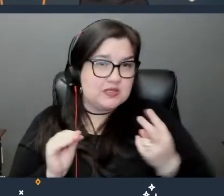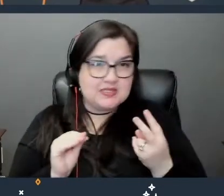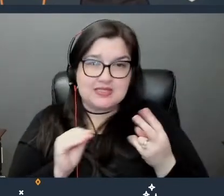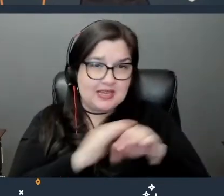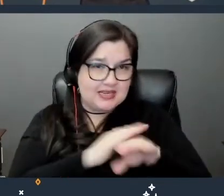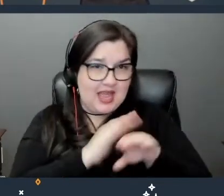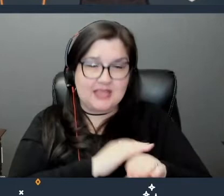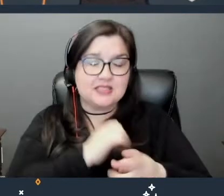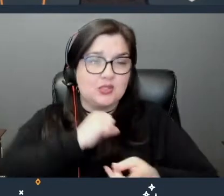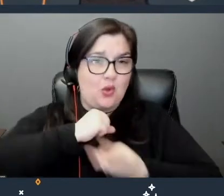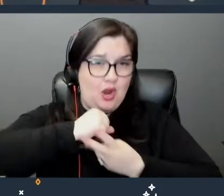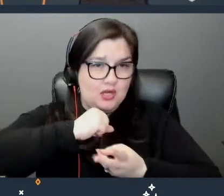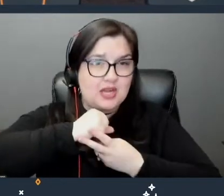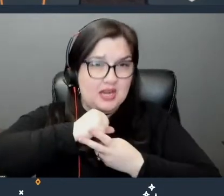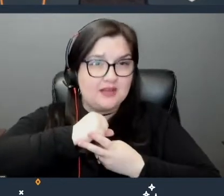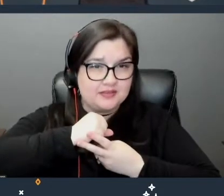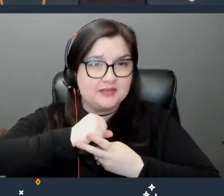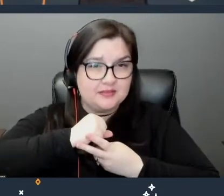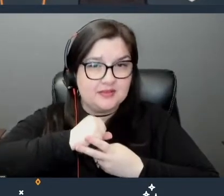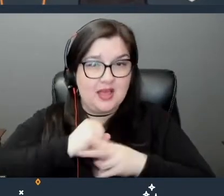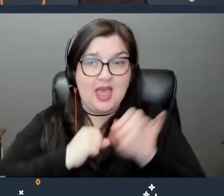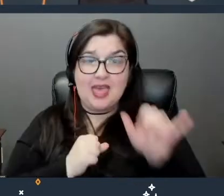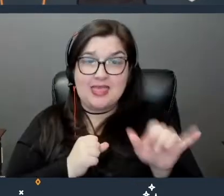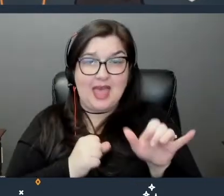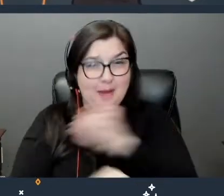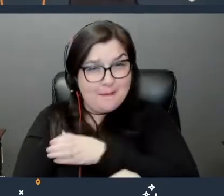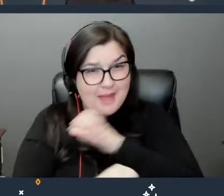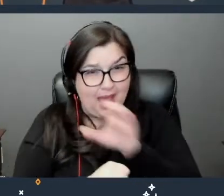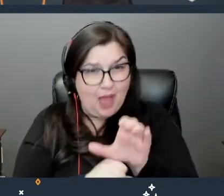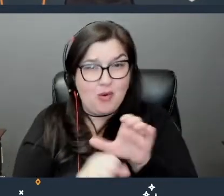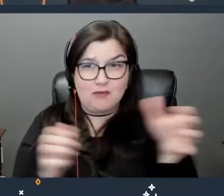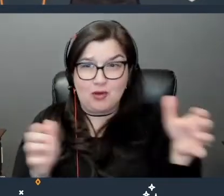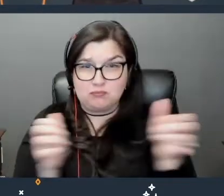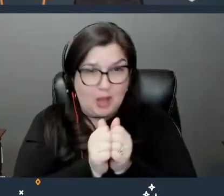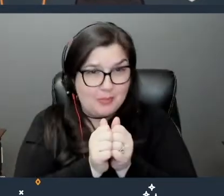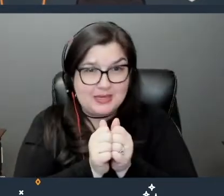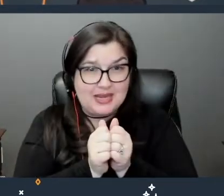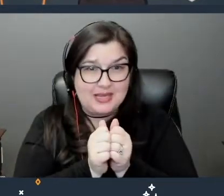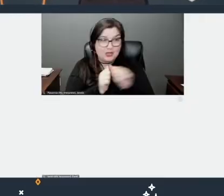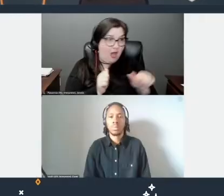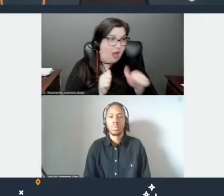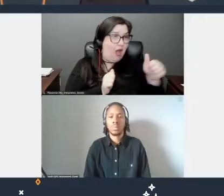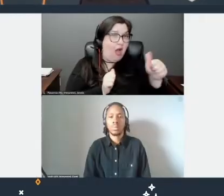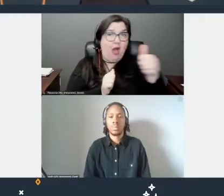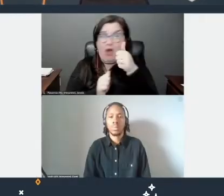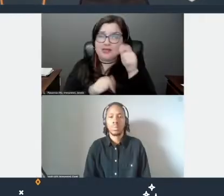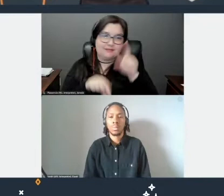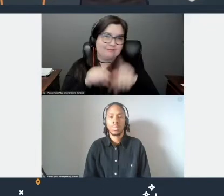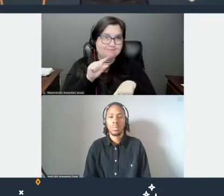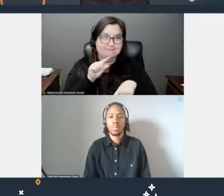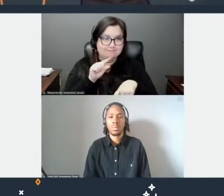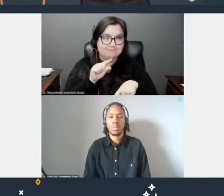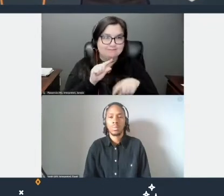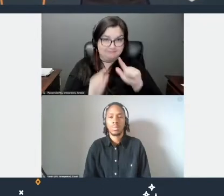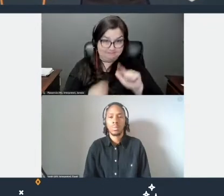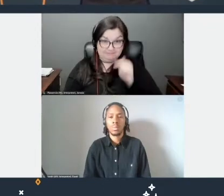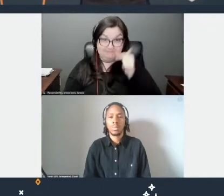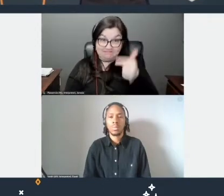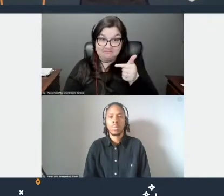and you won't be able to get this powerful combination really anywhere else. The very day that we launched S3 Glacier Instant Retrieval,